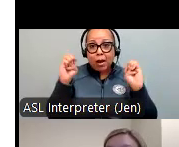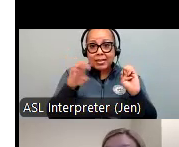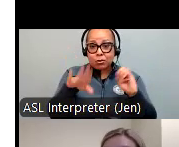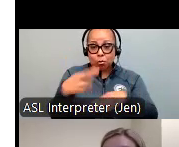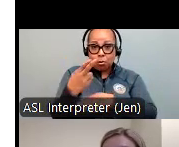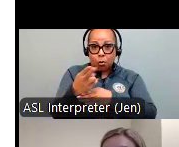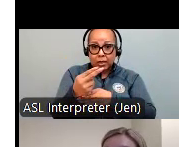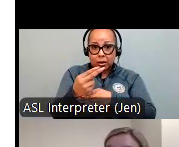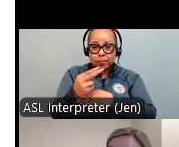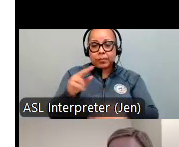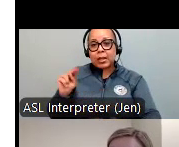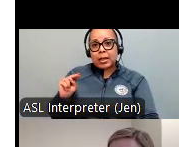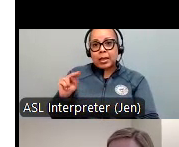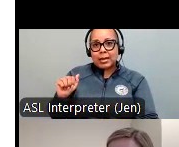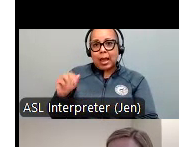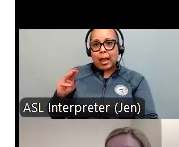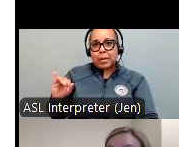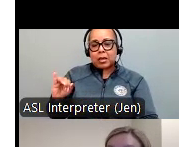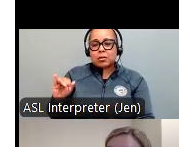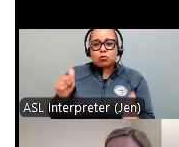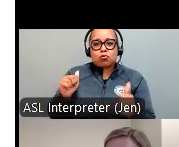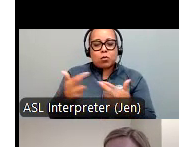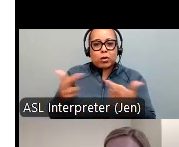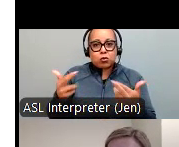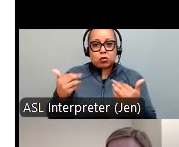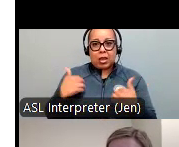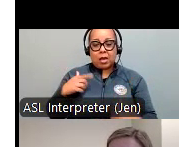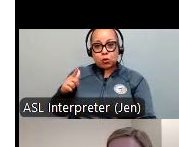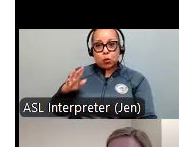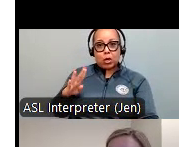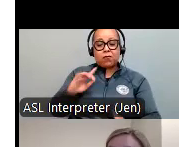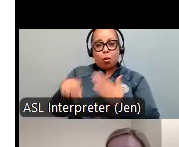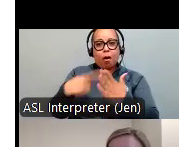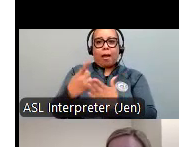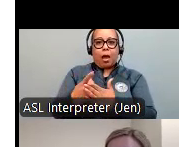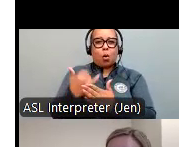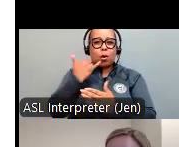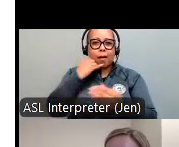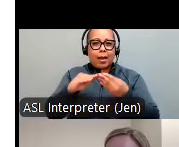National Alliance on Mental Illness] is a great resource. They have a 24-hour hotline, it is 988,